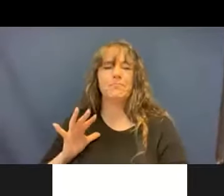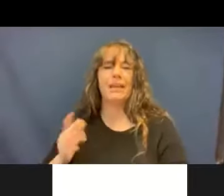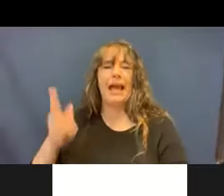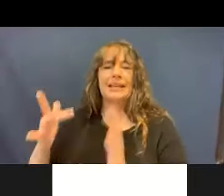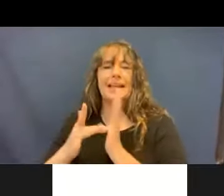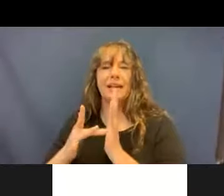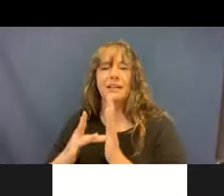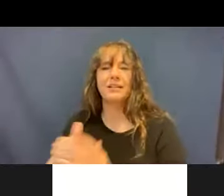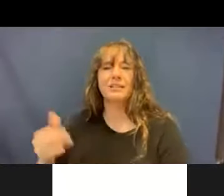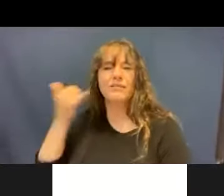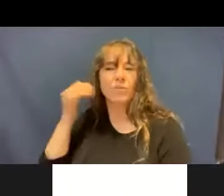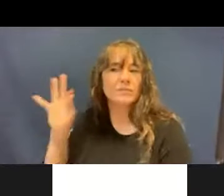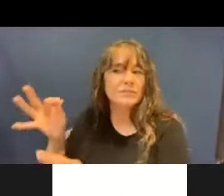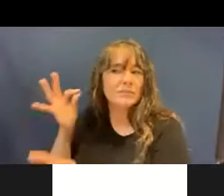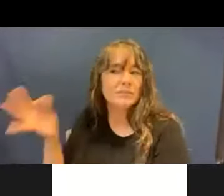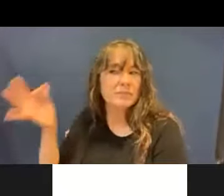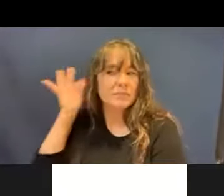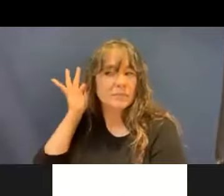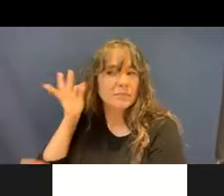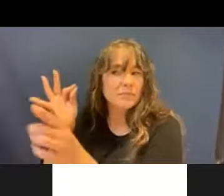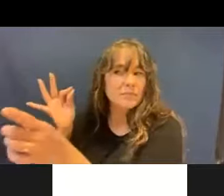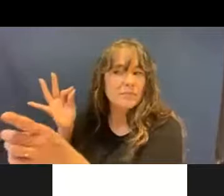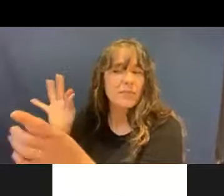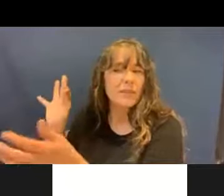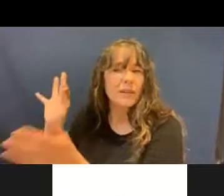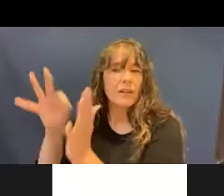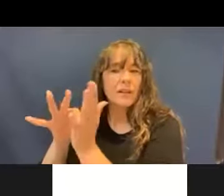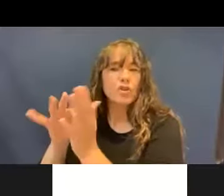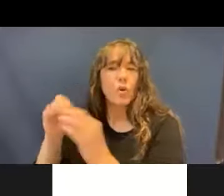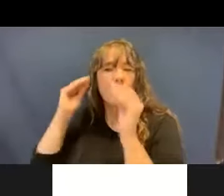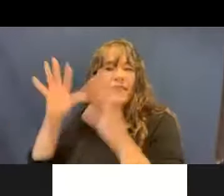It's this little thing I can attach to the professor, and it goes directly to my hearing